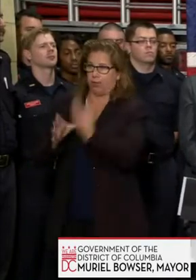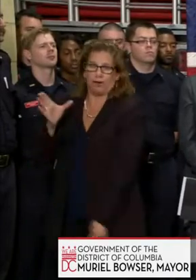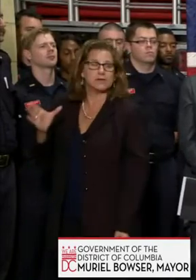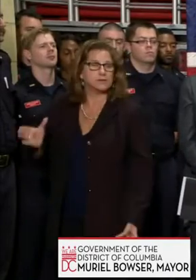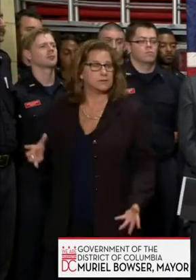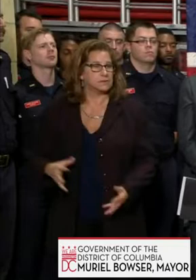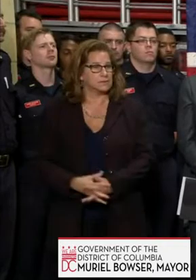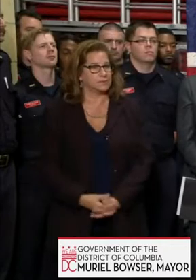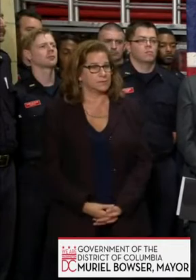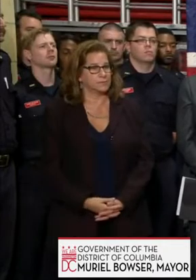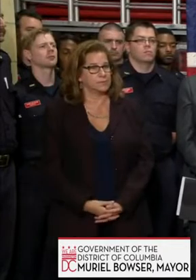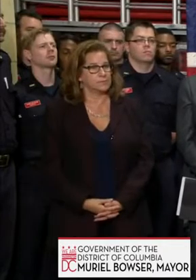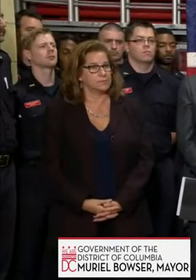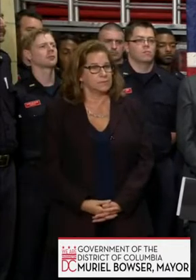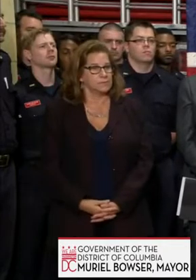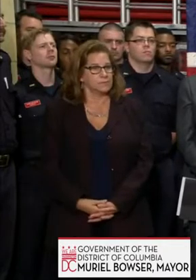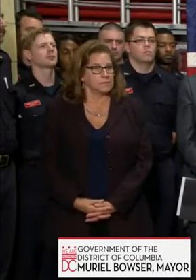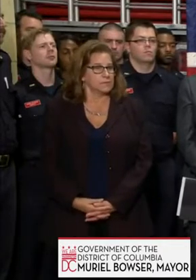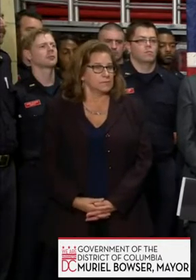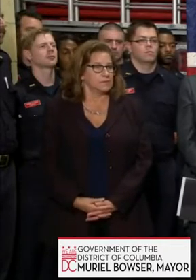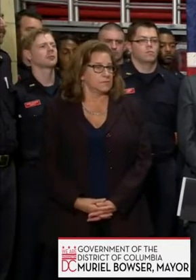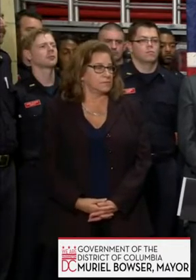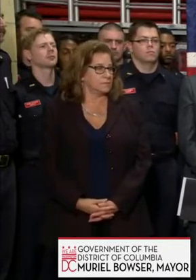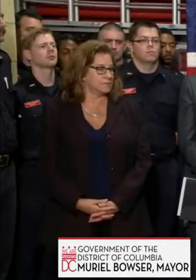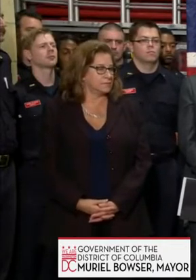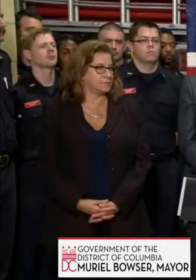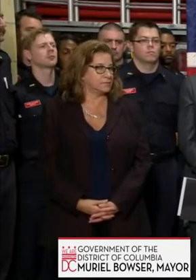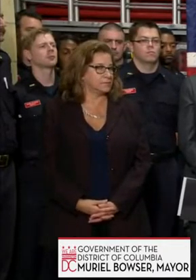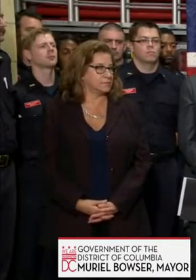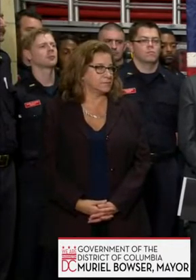ADVERSE PHYSICAL AND EMOTIONAL EFFECTS OF THE 17 YEARS SINCE